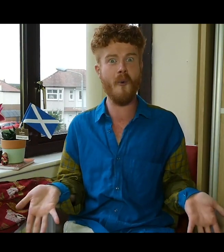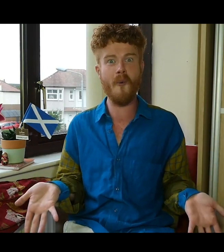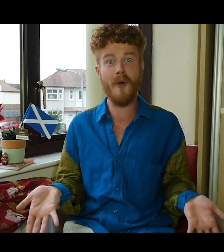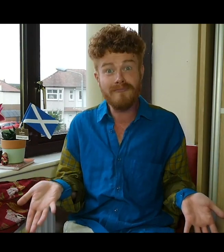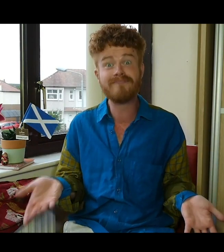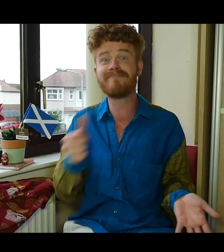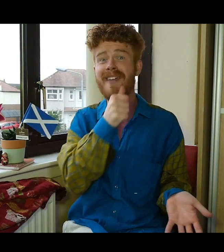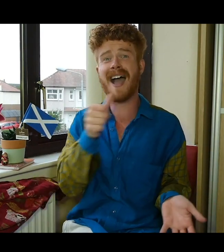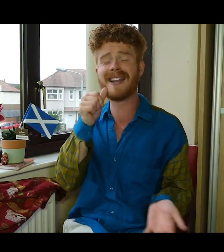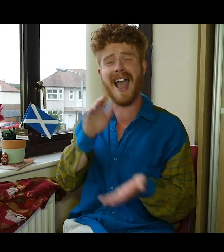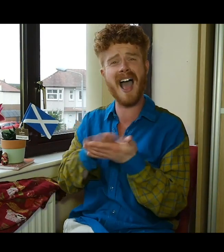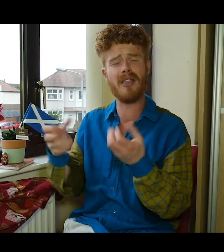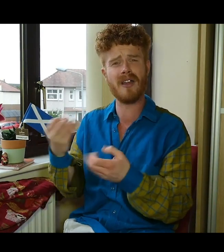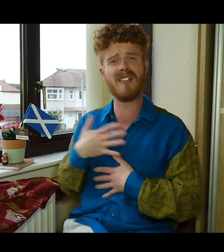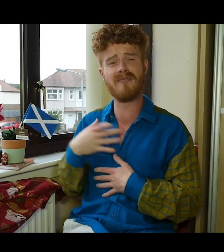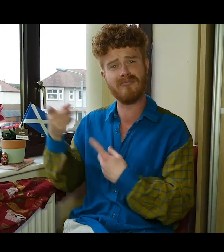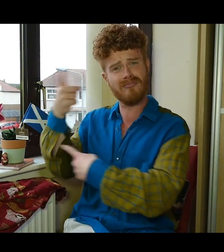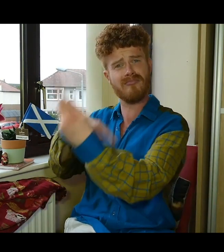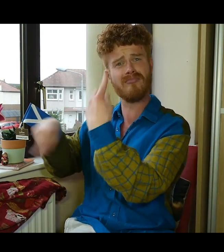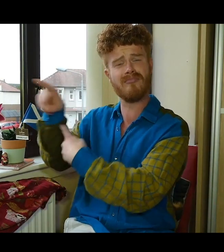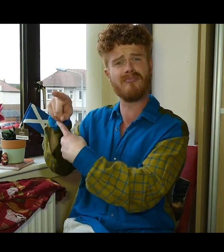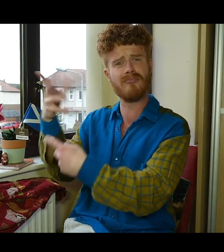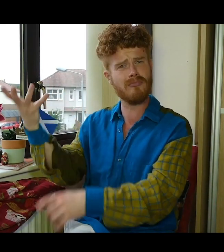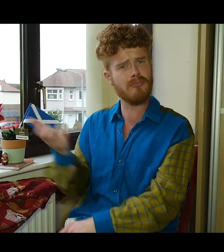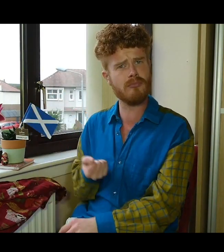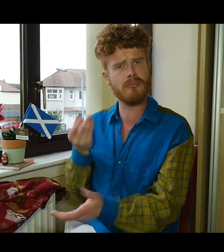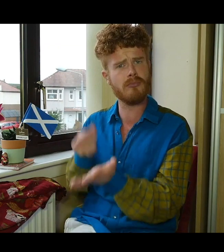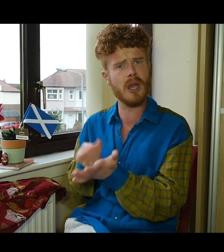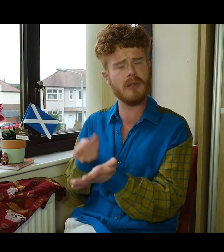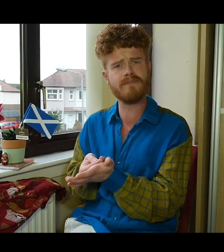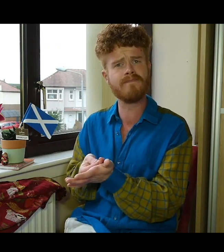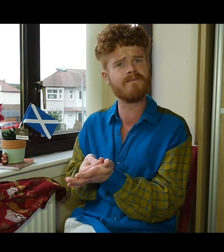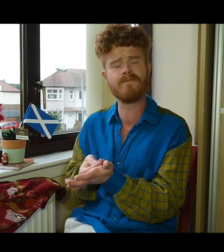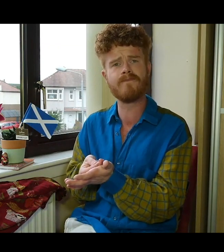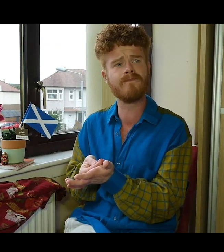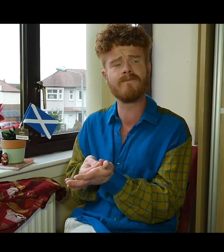Imagine being a superhero and not being valued.